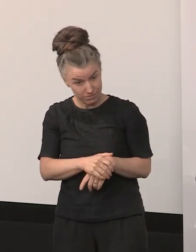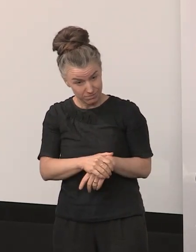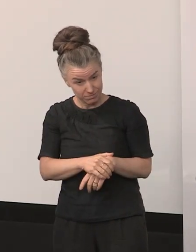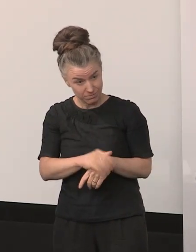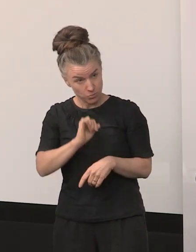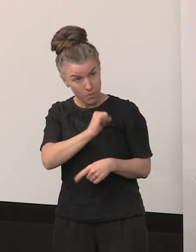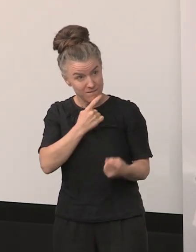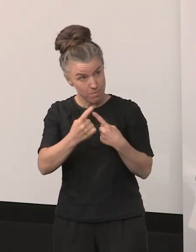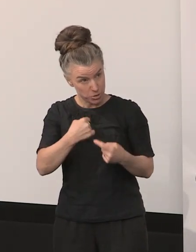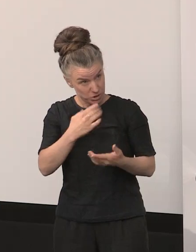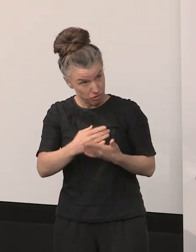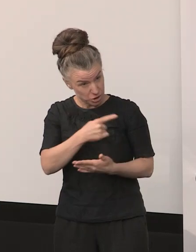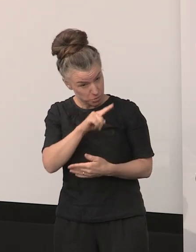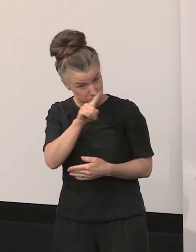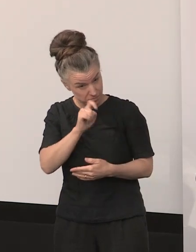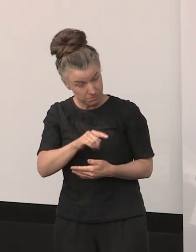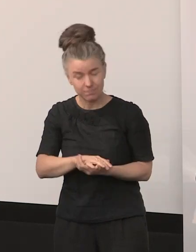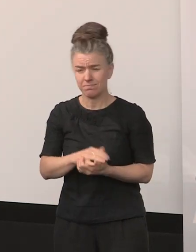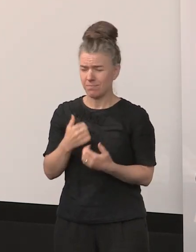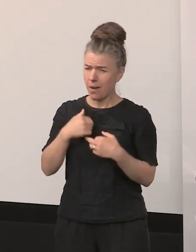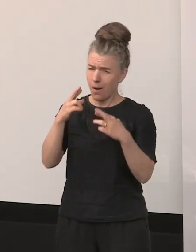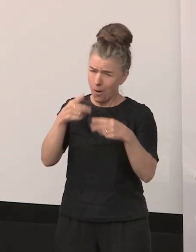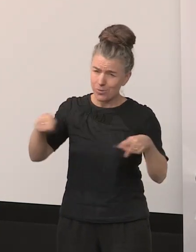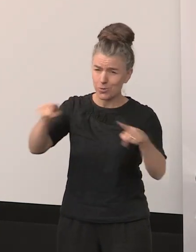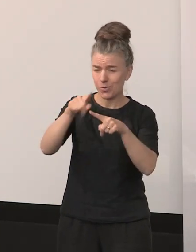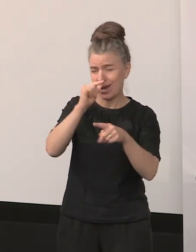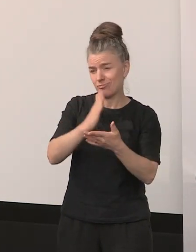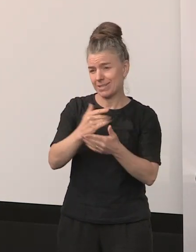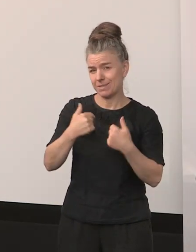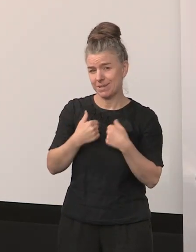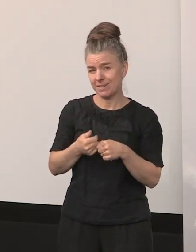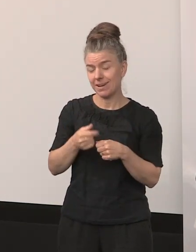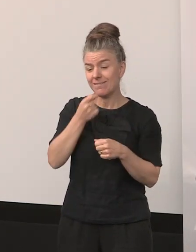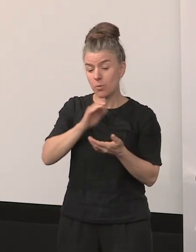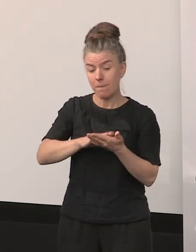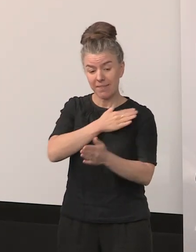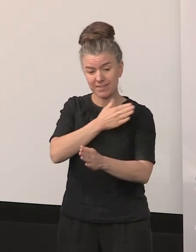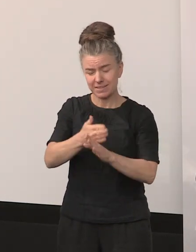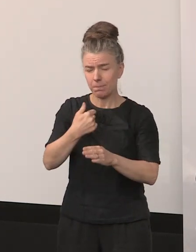evening. How can we trust anything that you say? Well, I hope that people will trust